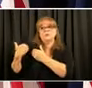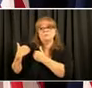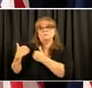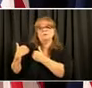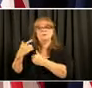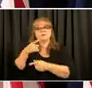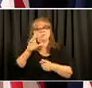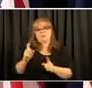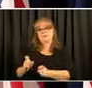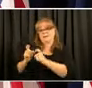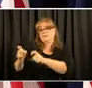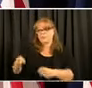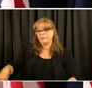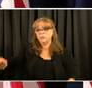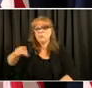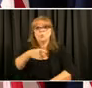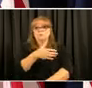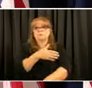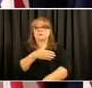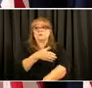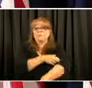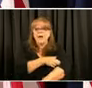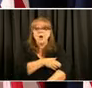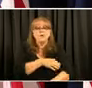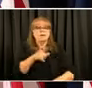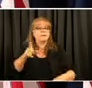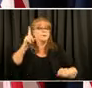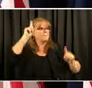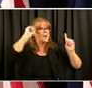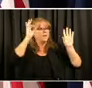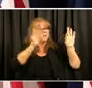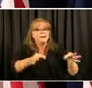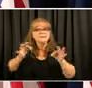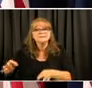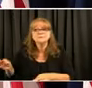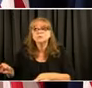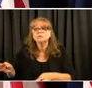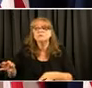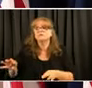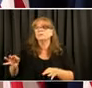wearing mass avoiding large gatherings staying six feet from others whenever possible washing their